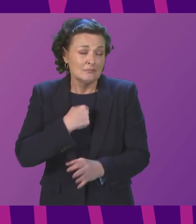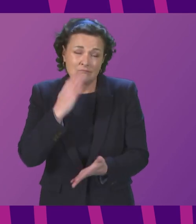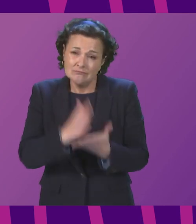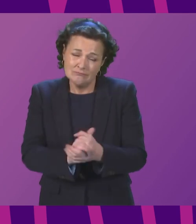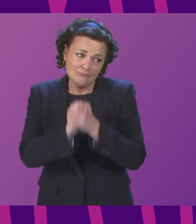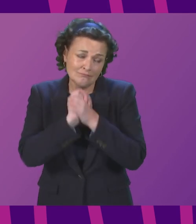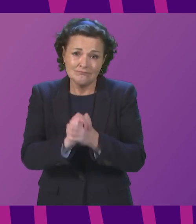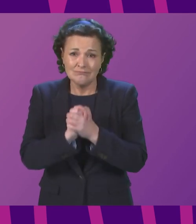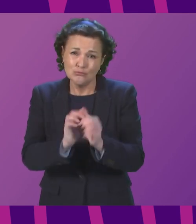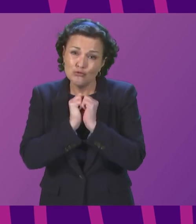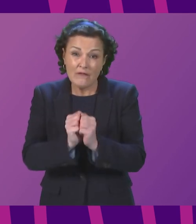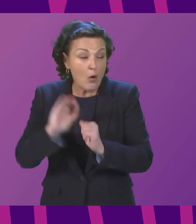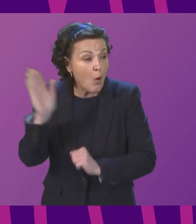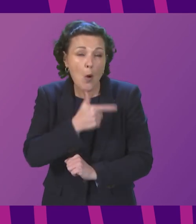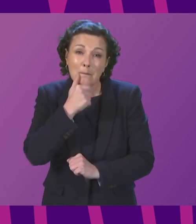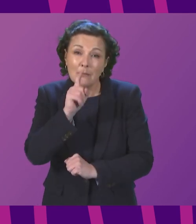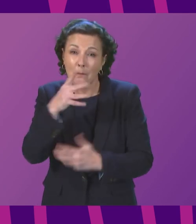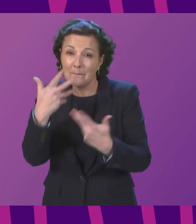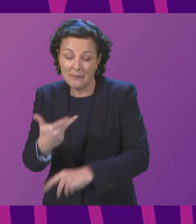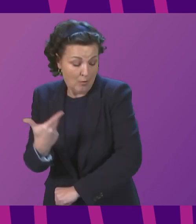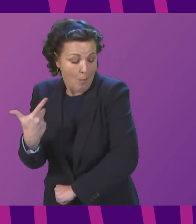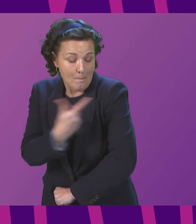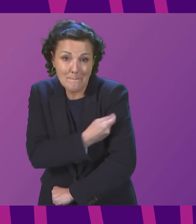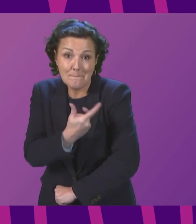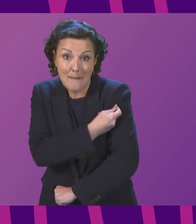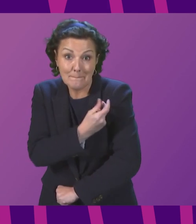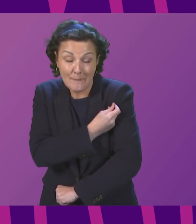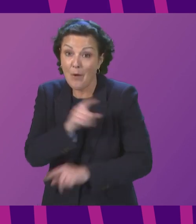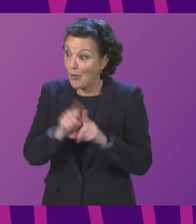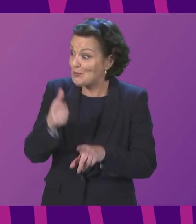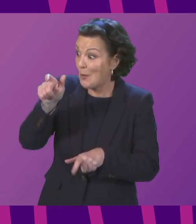in delivering vaccines and to everyone who has been vaccinated. By the bells on hogmanay,